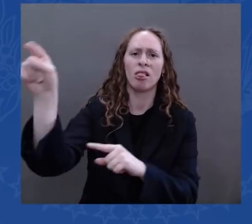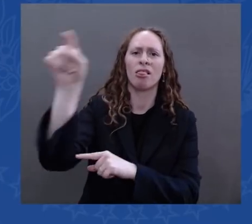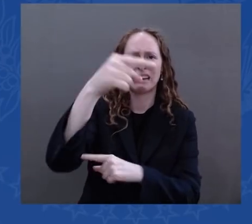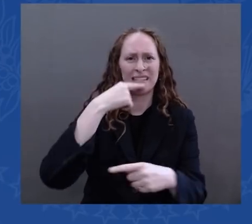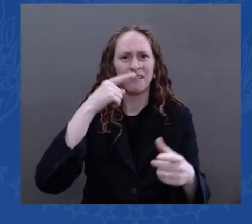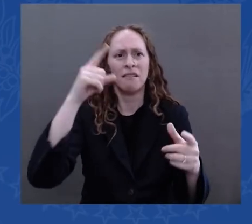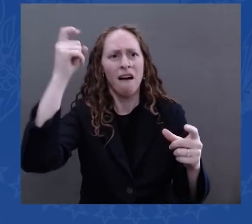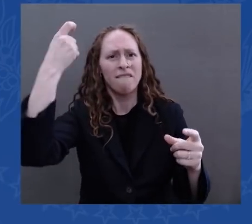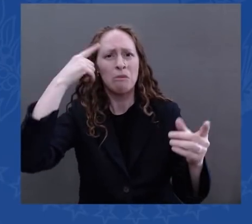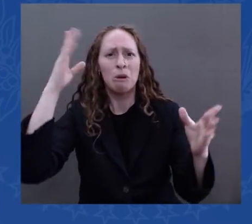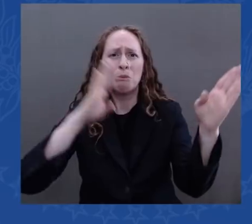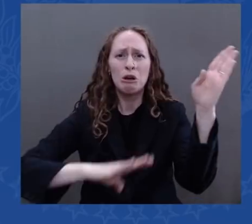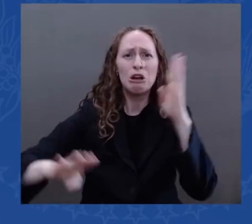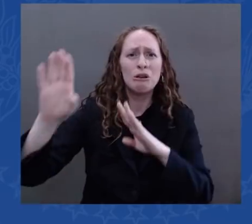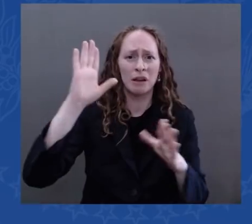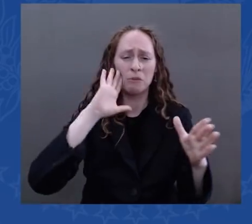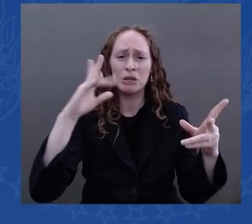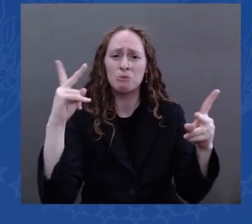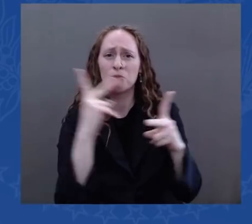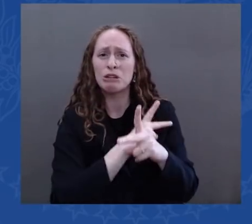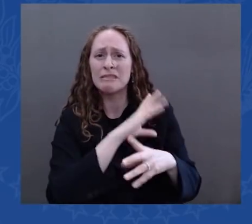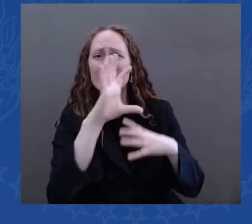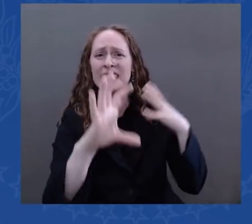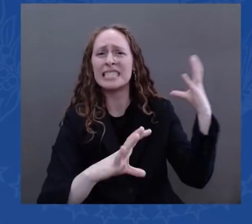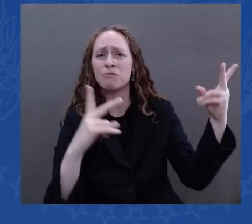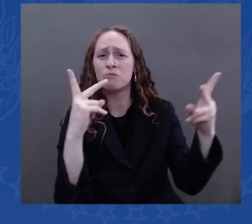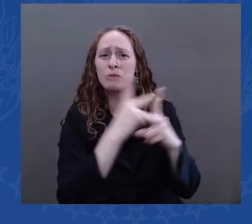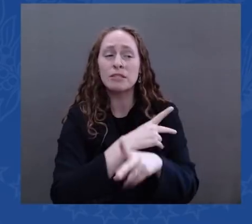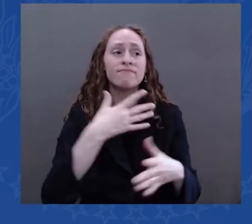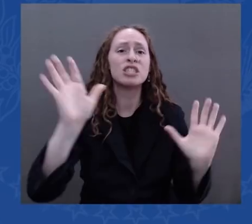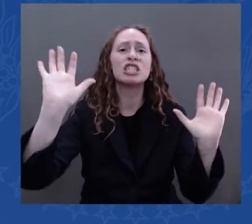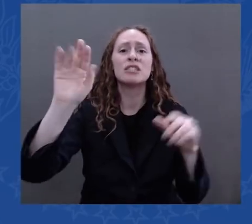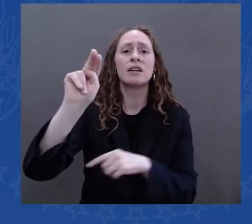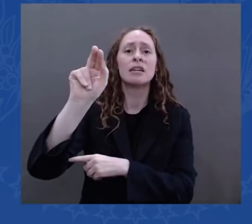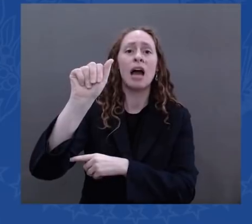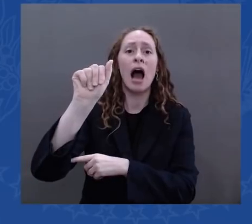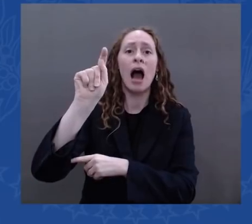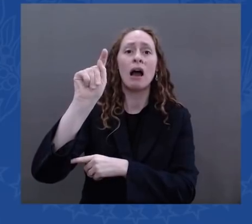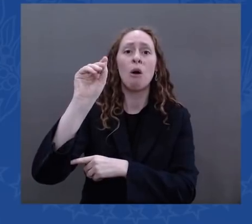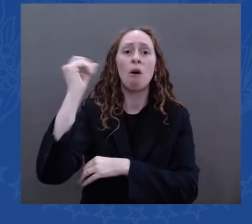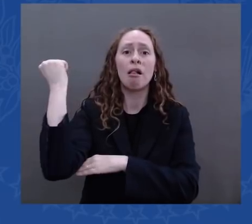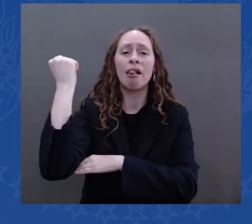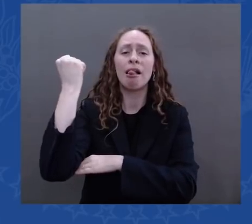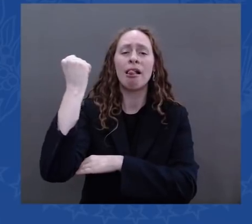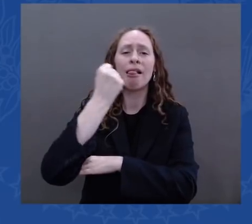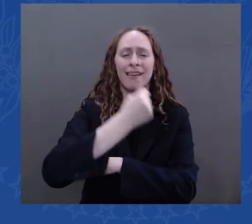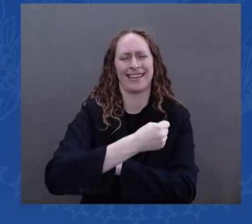NATO has never ever, ever, ever, ever, ever been as strong as it is today. Never.